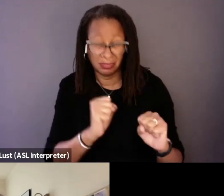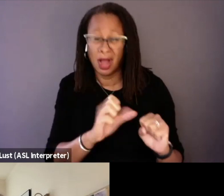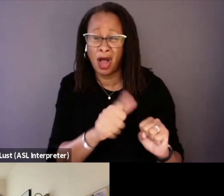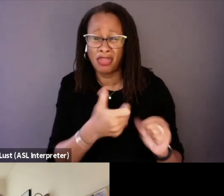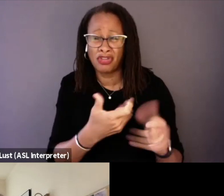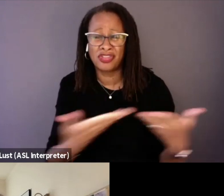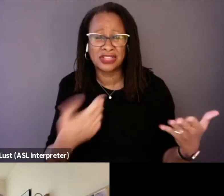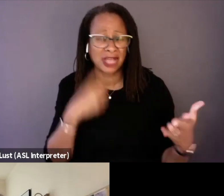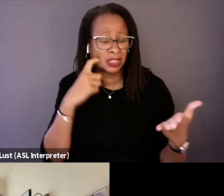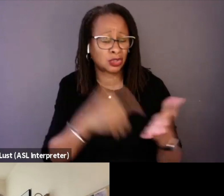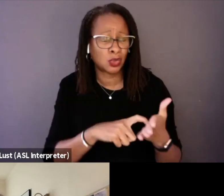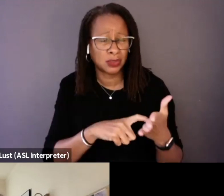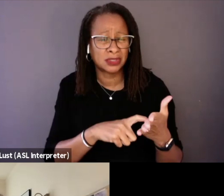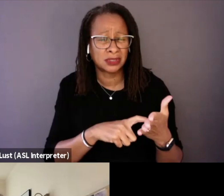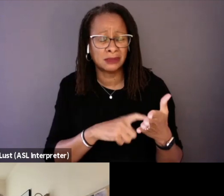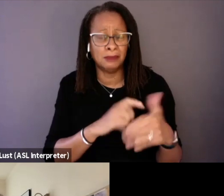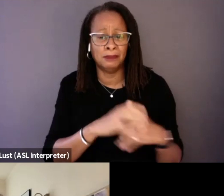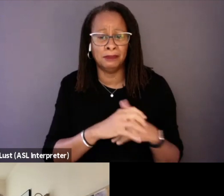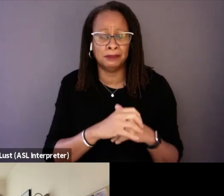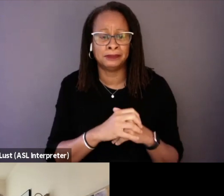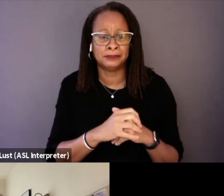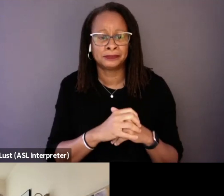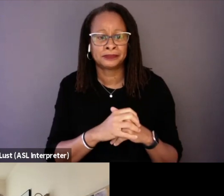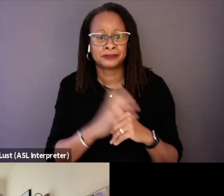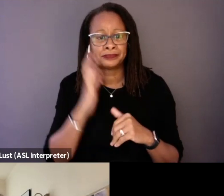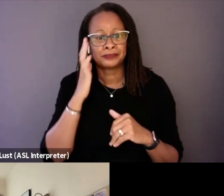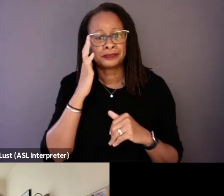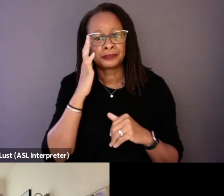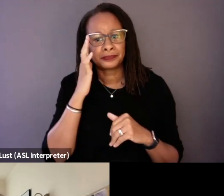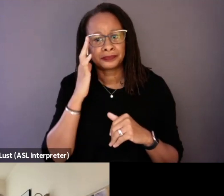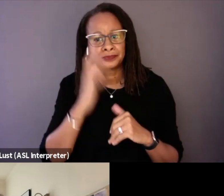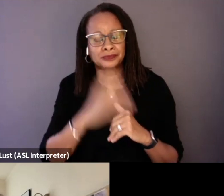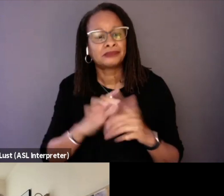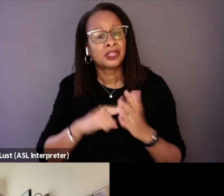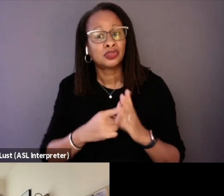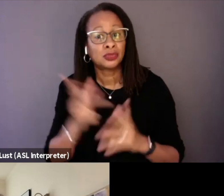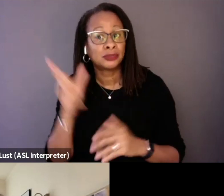And that was I started to hear about many stories